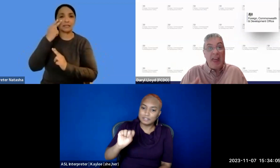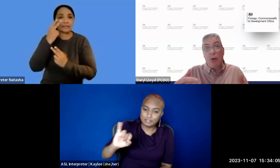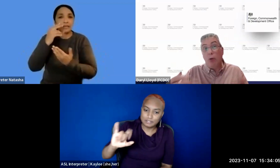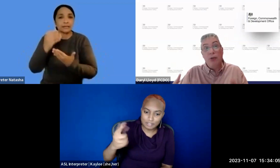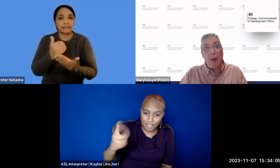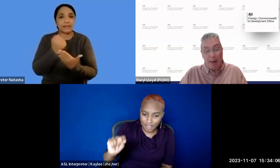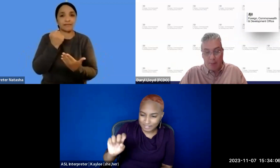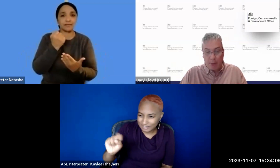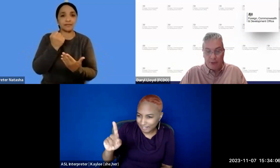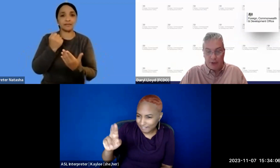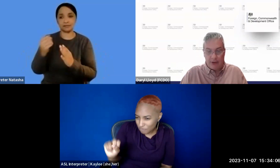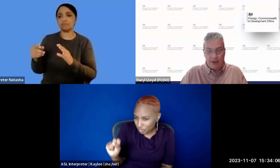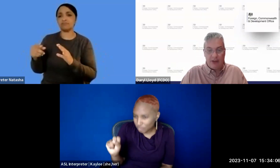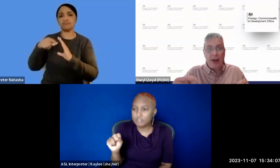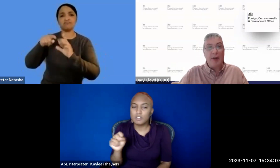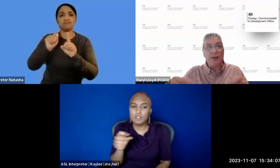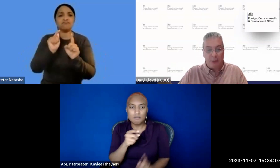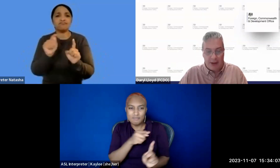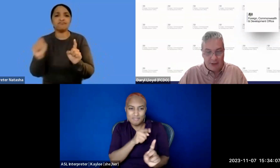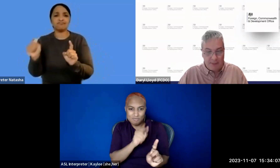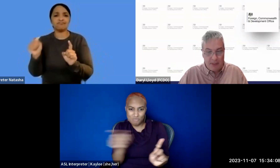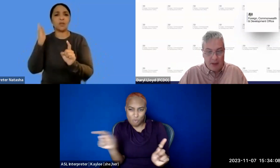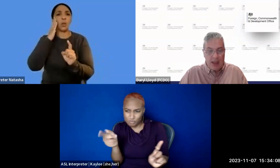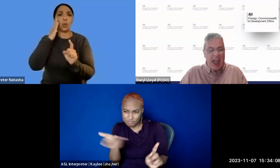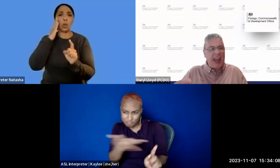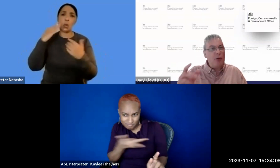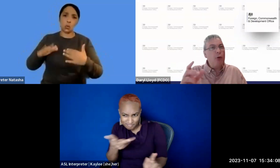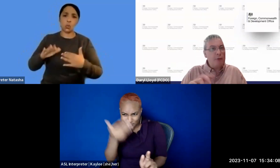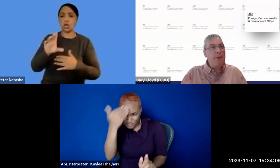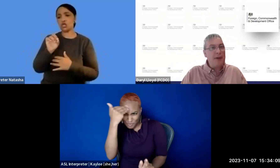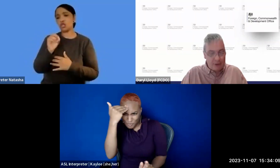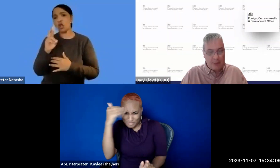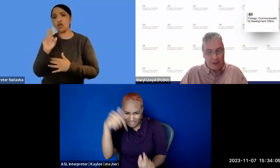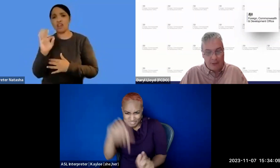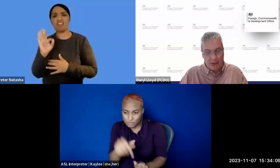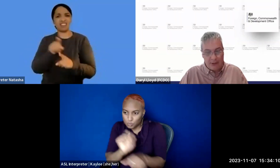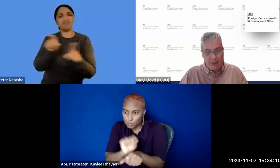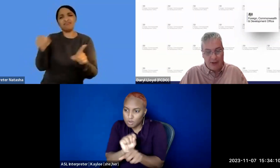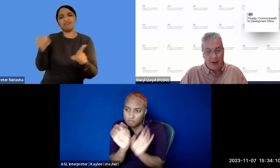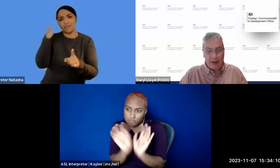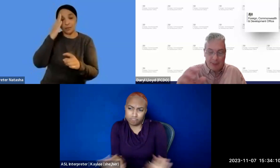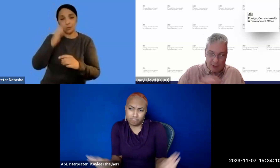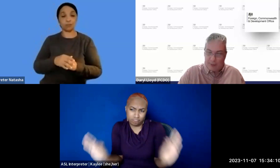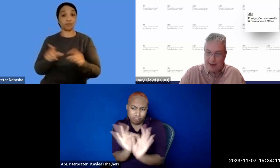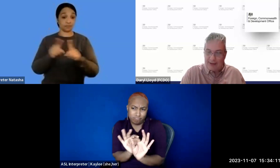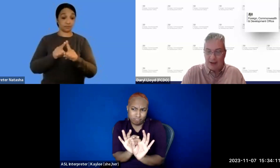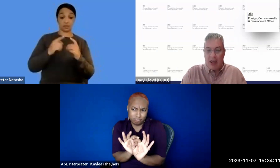They all know how important this is and how to do it. From a practical point of view,